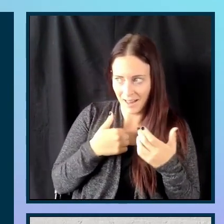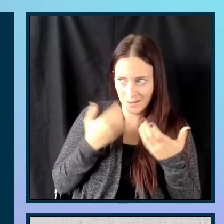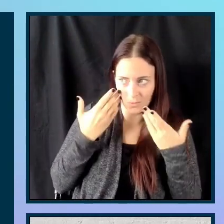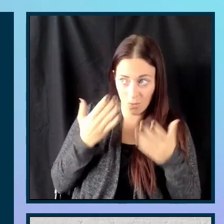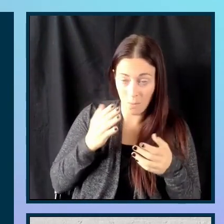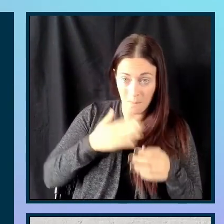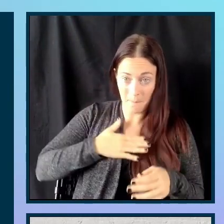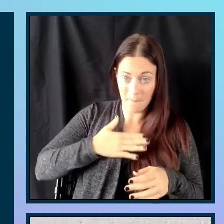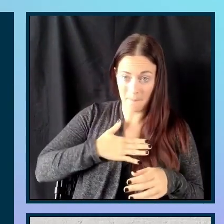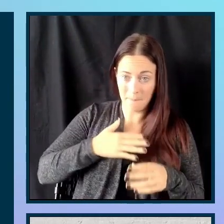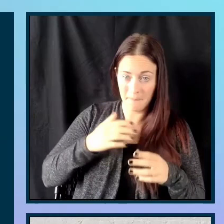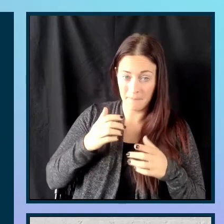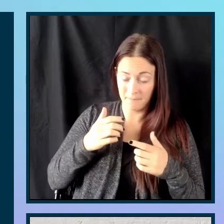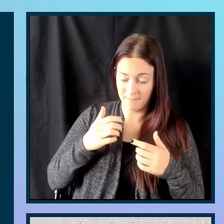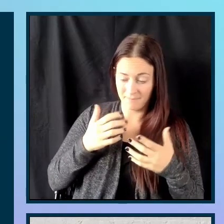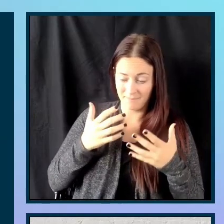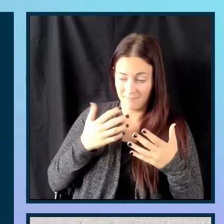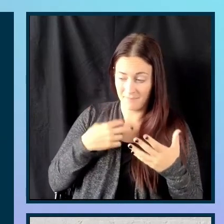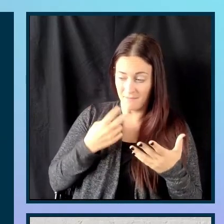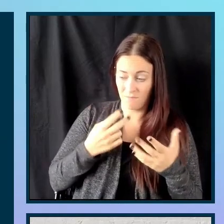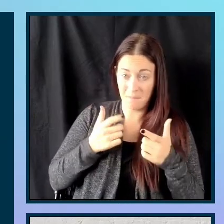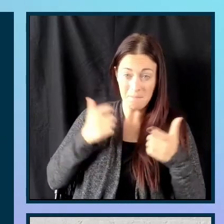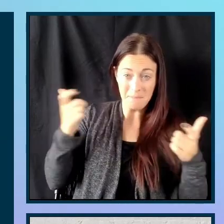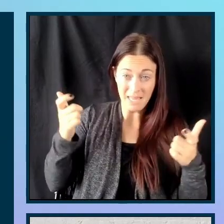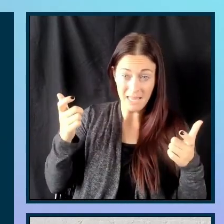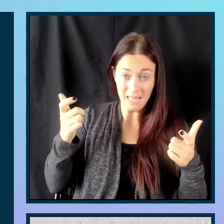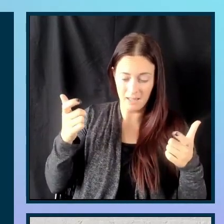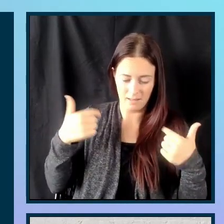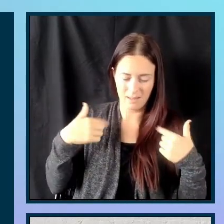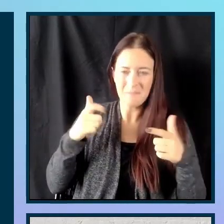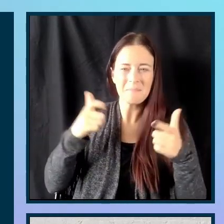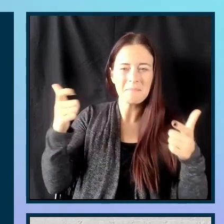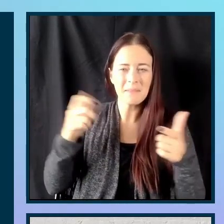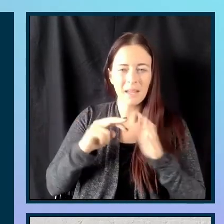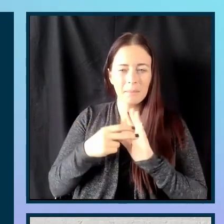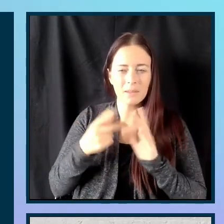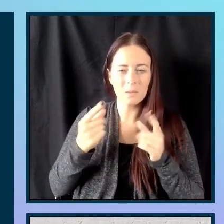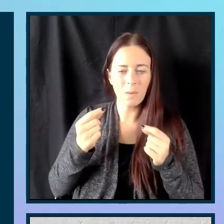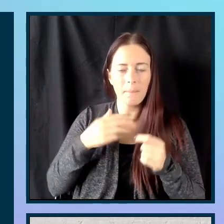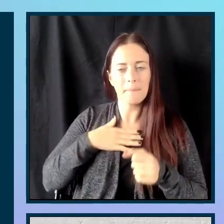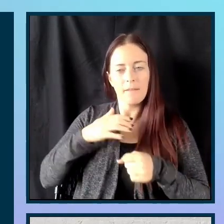When I say big, I'm referring to my full potential. If I know I am amazing,